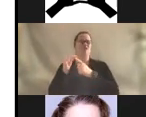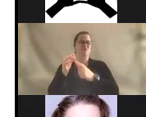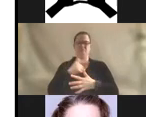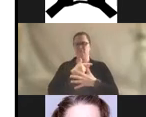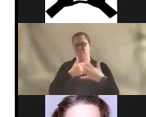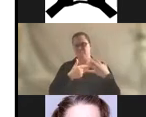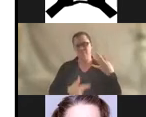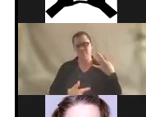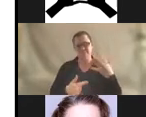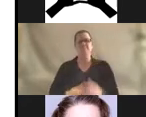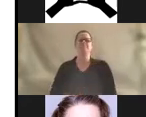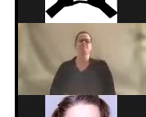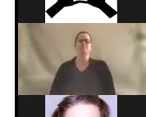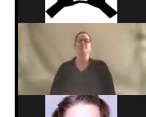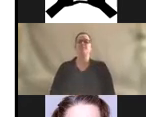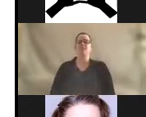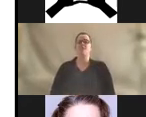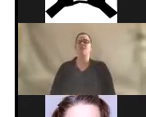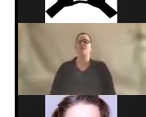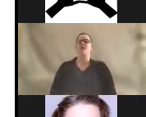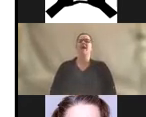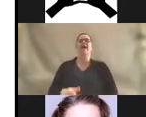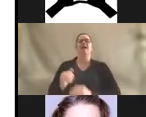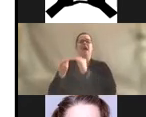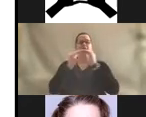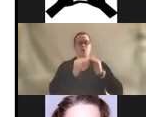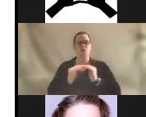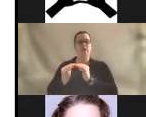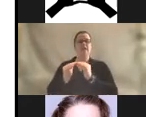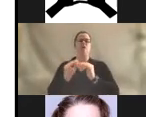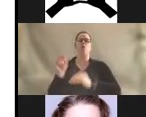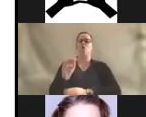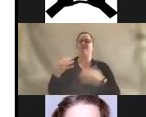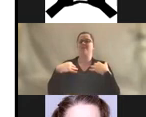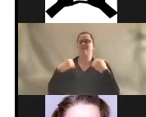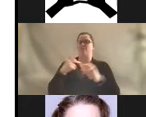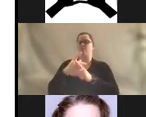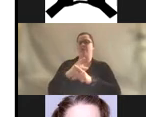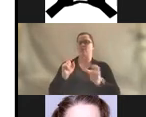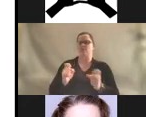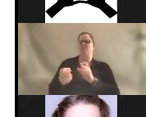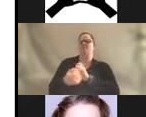And then building equity and healthcare, Oregon's health care reform, and then thinking about equity and data.